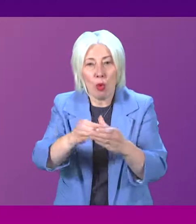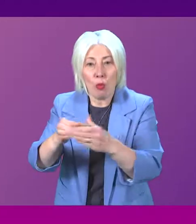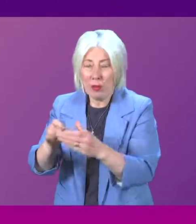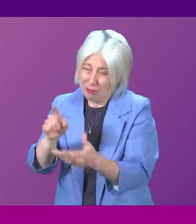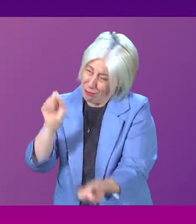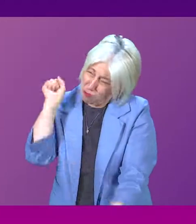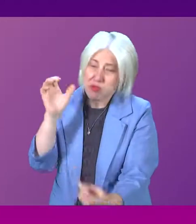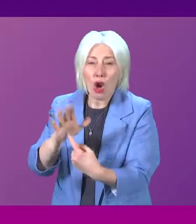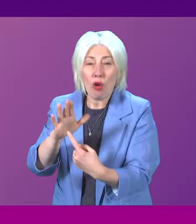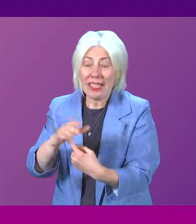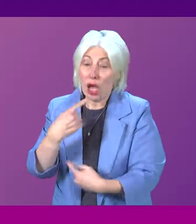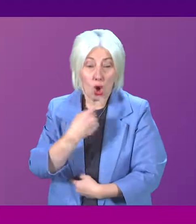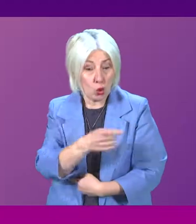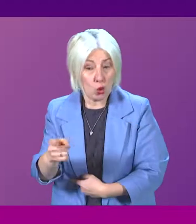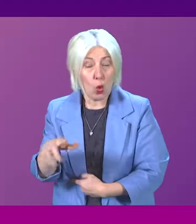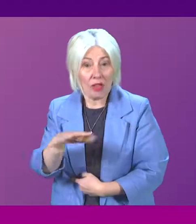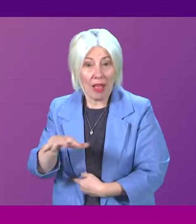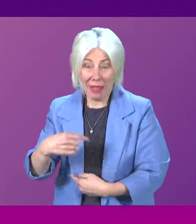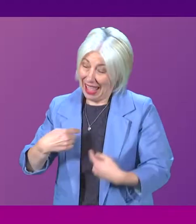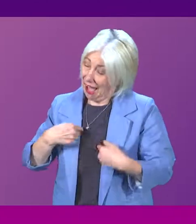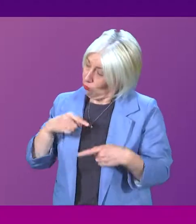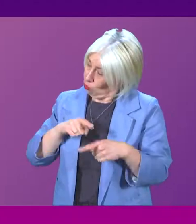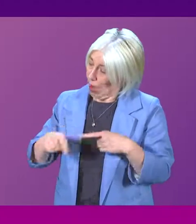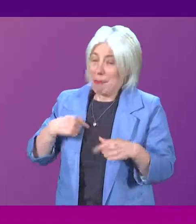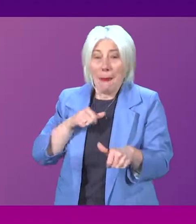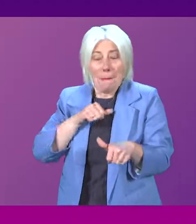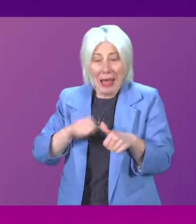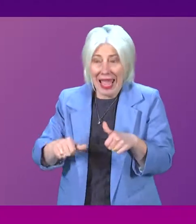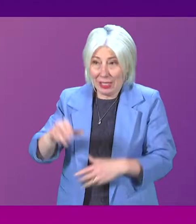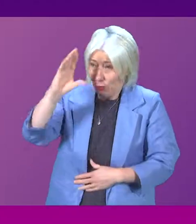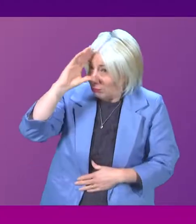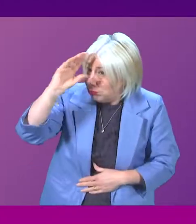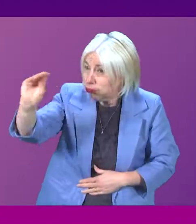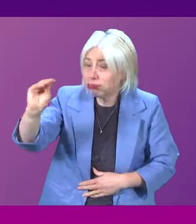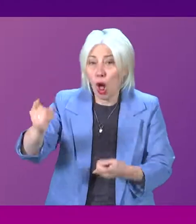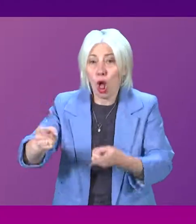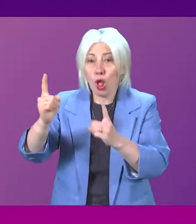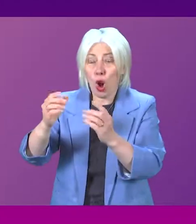As I said to the families, I have done my best to convey to Lord Brailsford what they